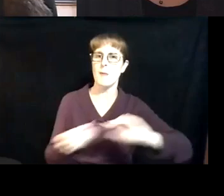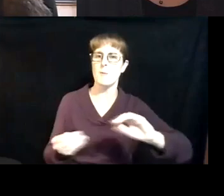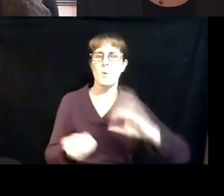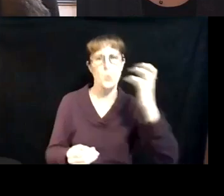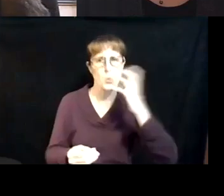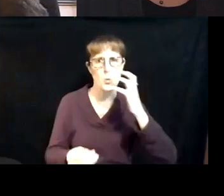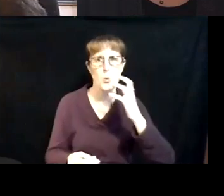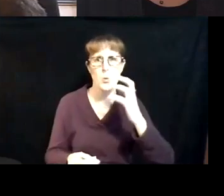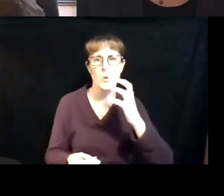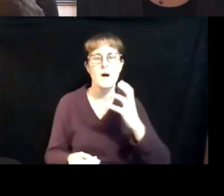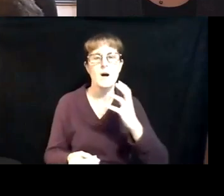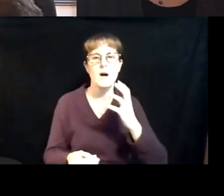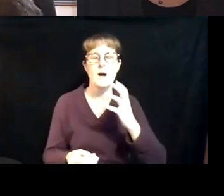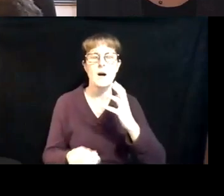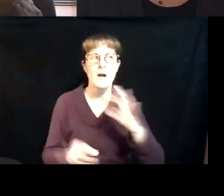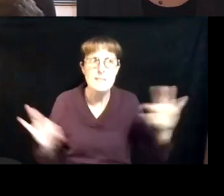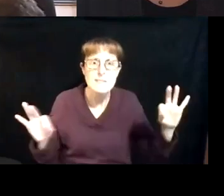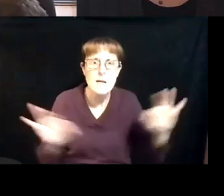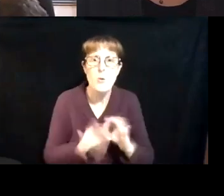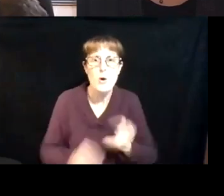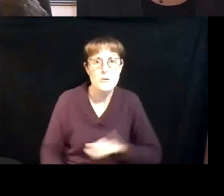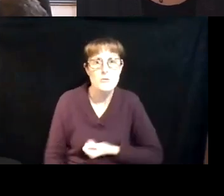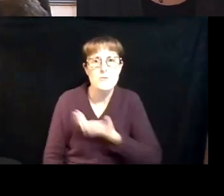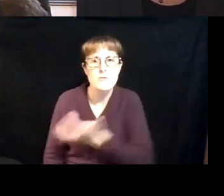we can show all the facts and dates we can.